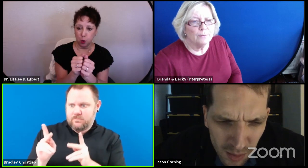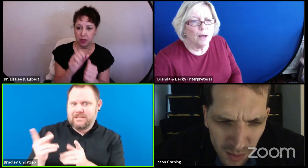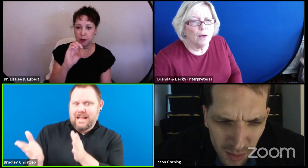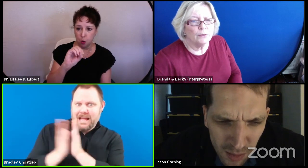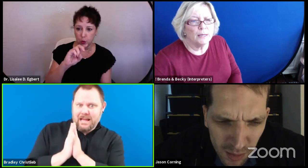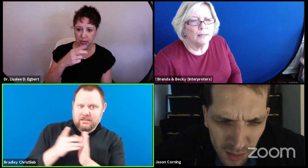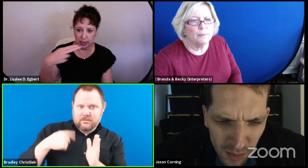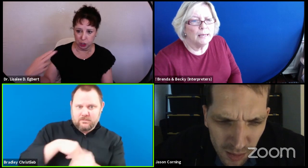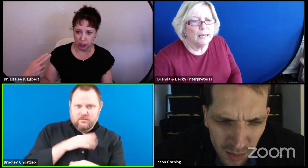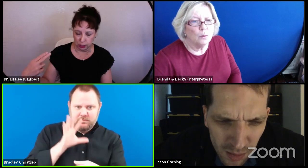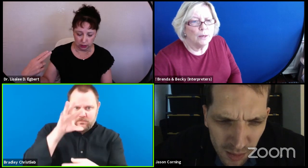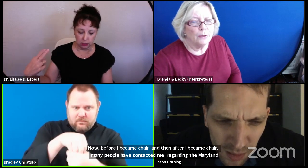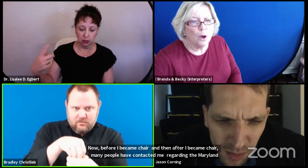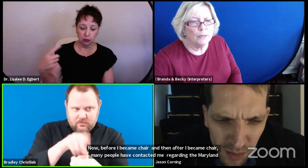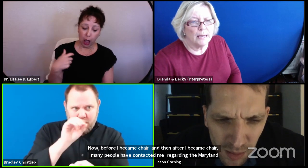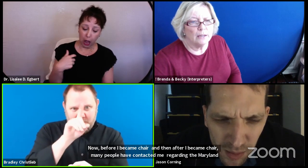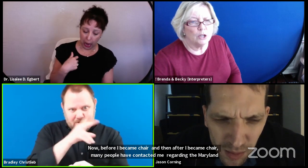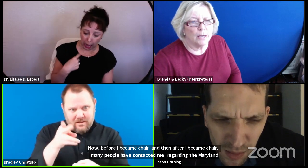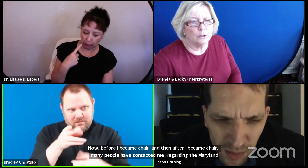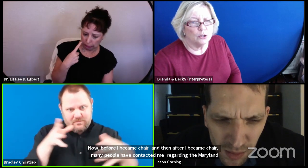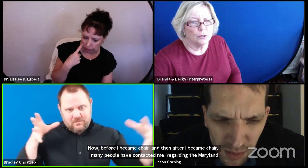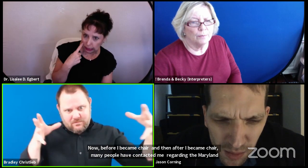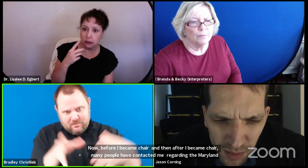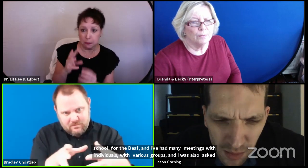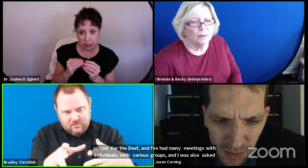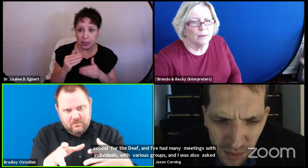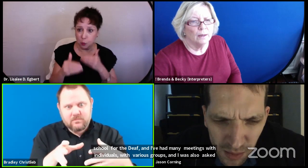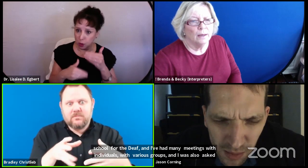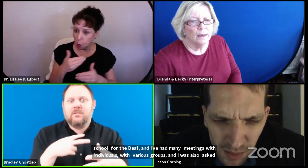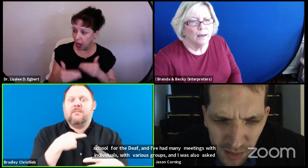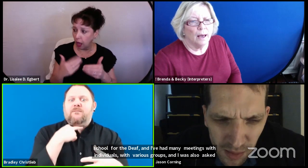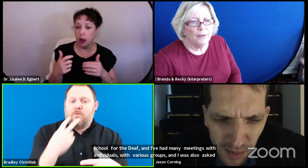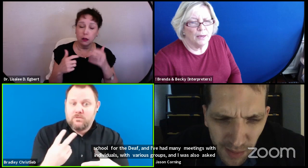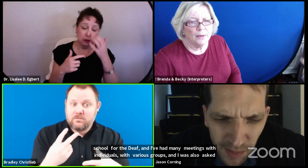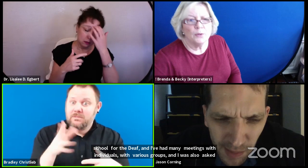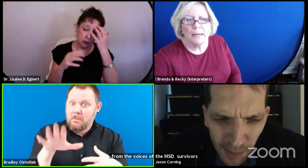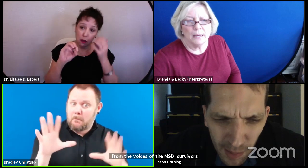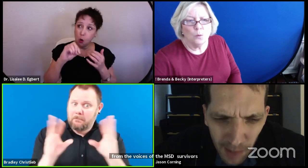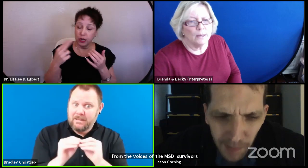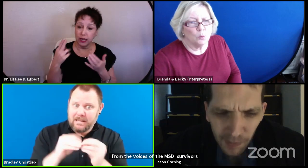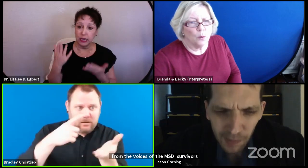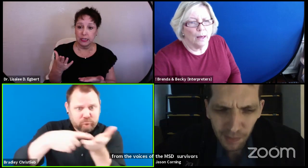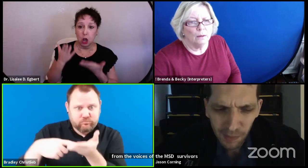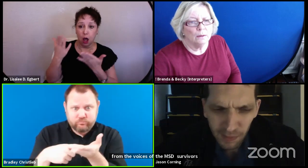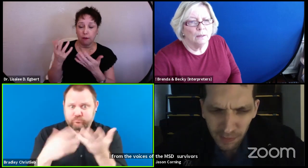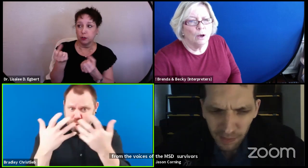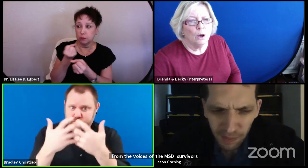involved in a meeting with ODHH. I think the meeting went well.